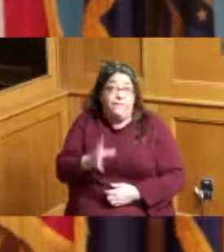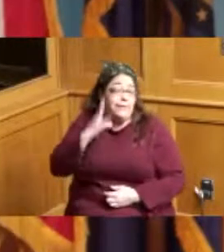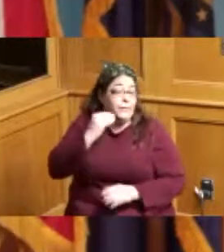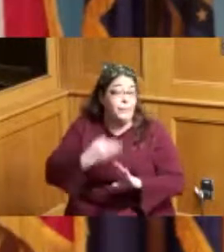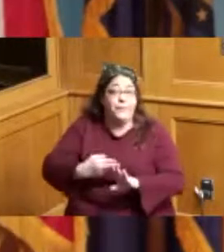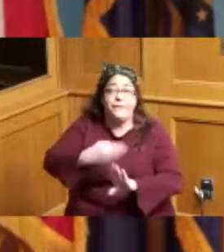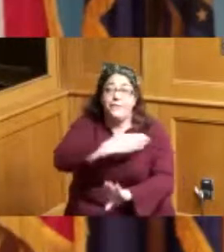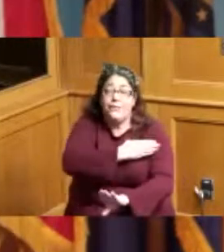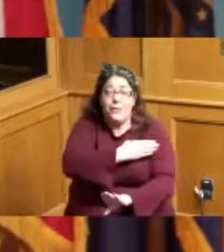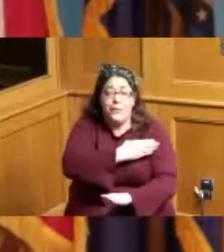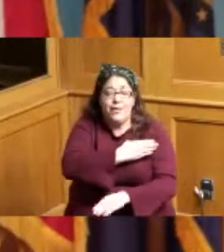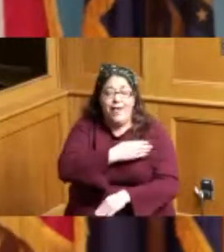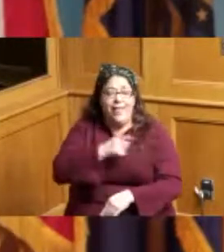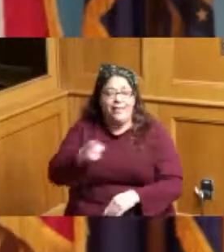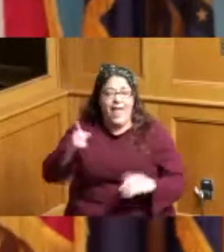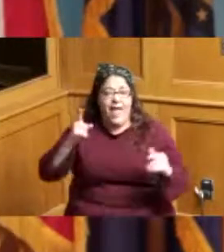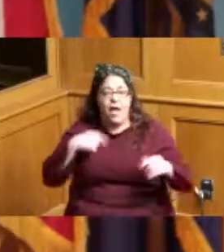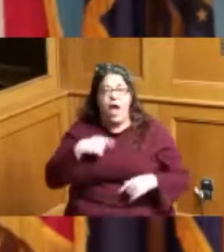and they're comparing this I was watching the national news